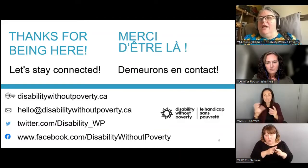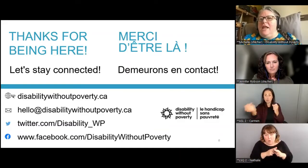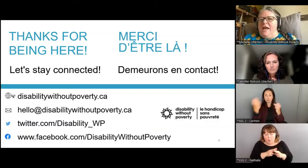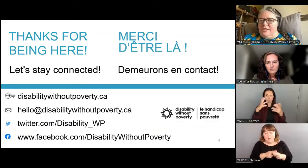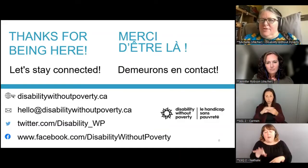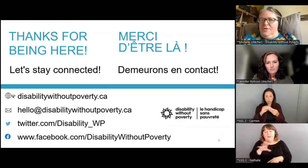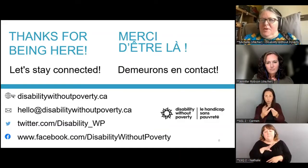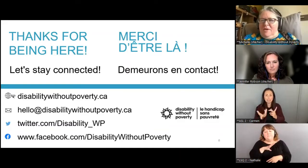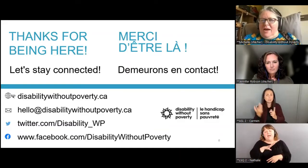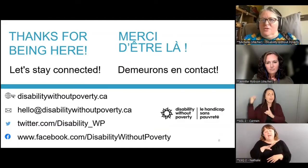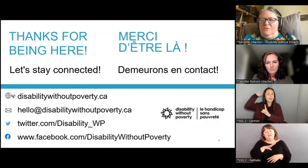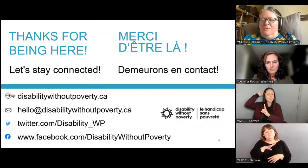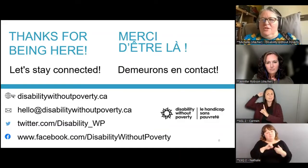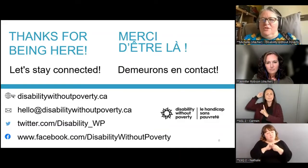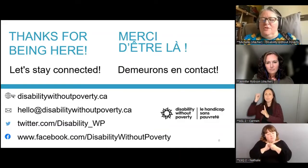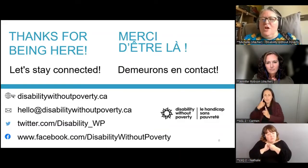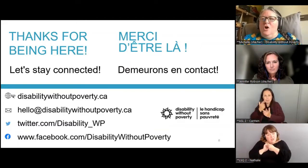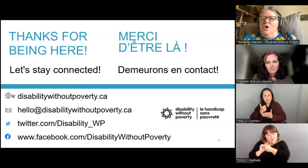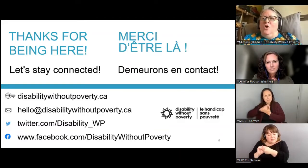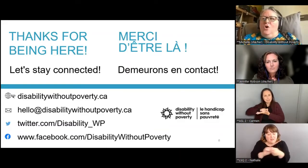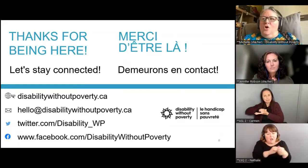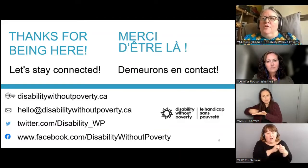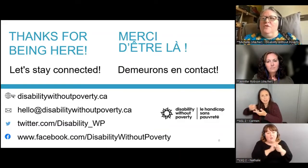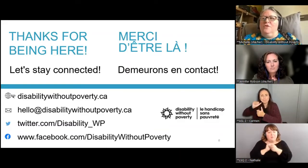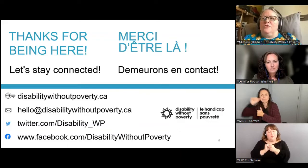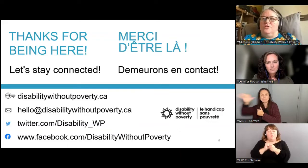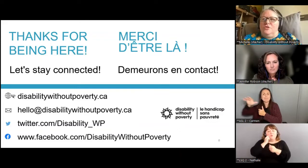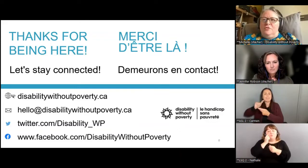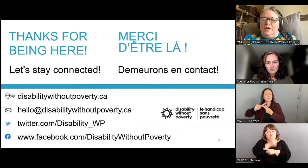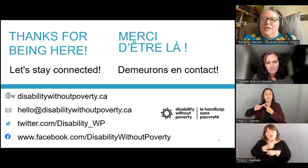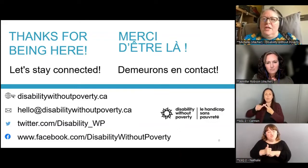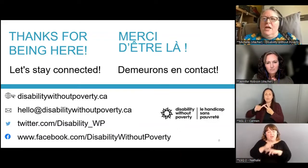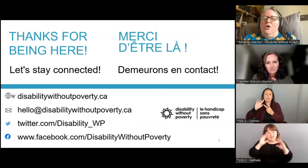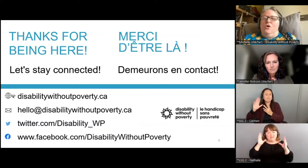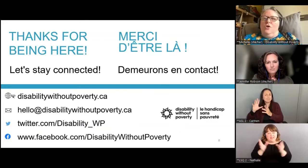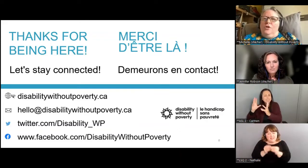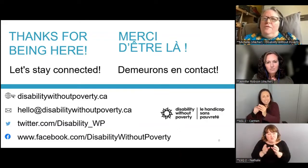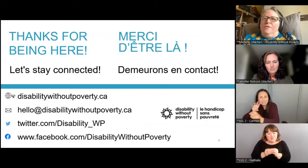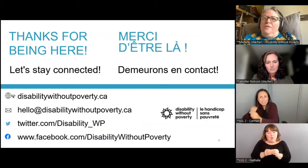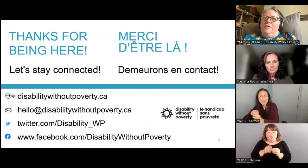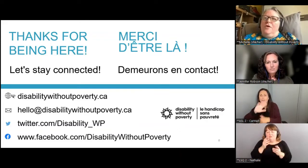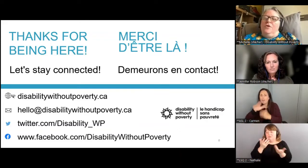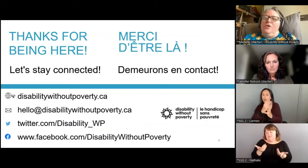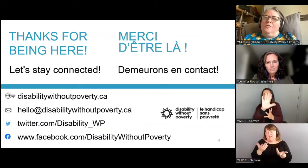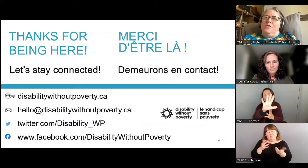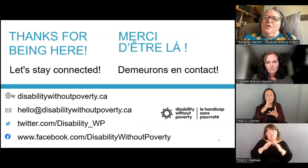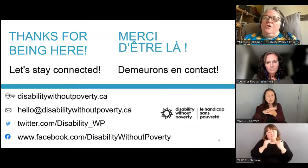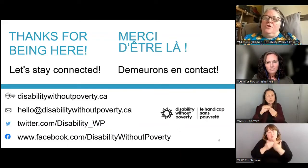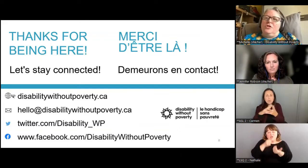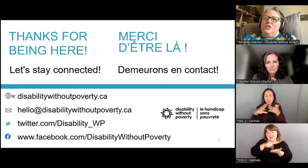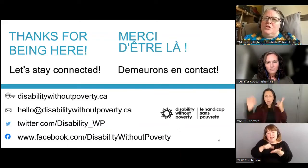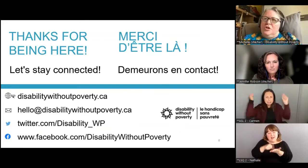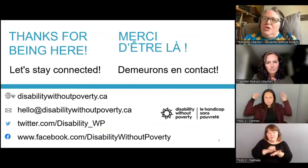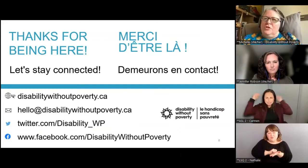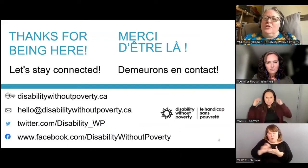LETTER THAT WE WRITE TO OFFICIALS, ALL OF YOUR STORIES, ALL OF -- ALL OF YOUR CONCERNS